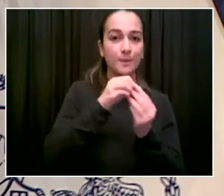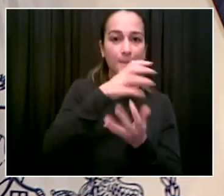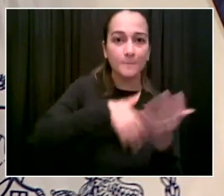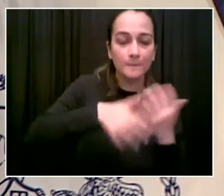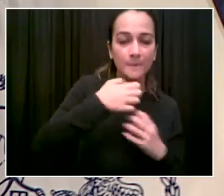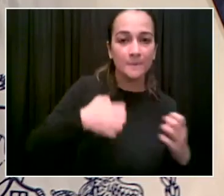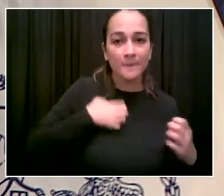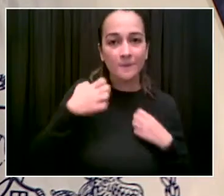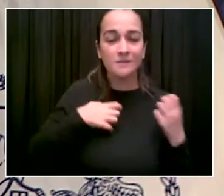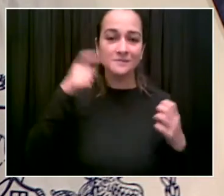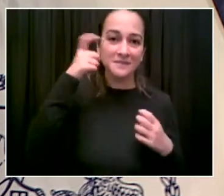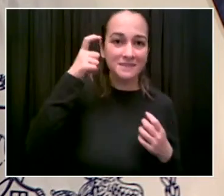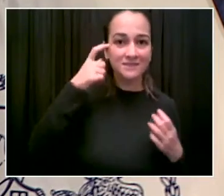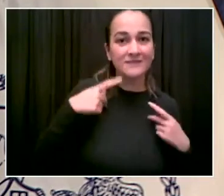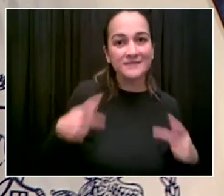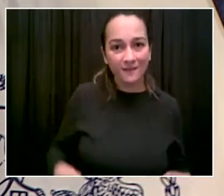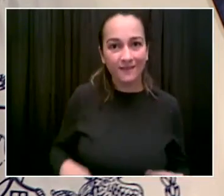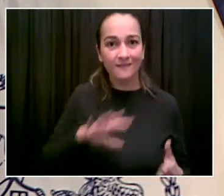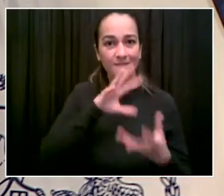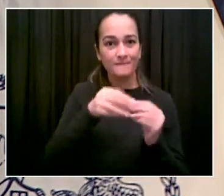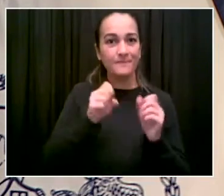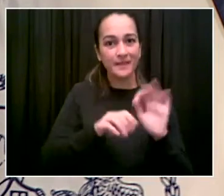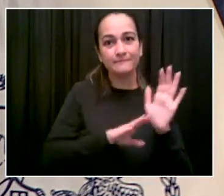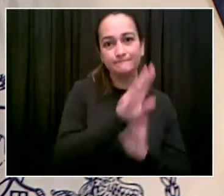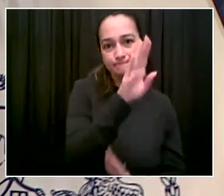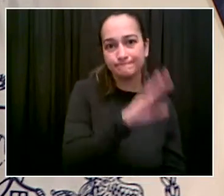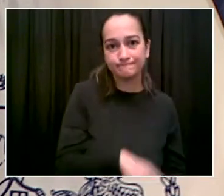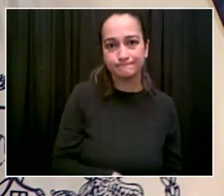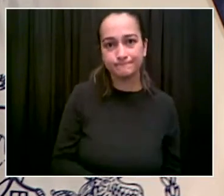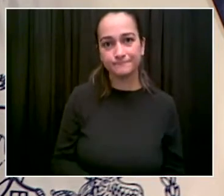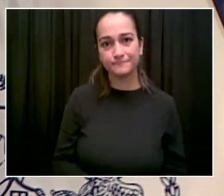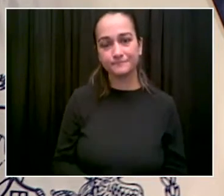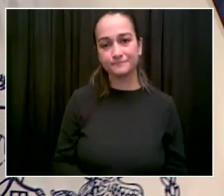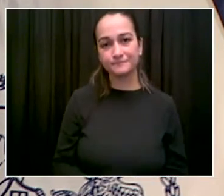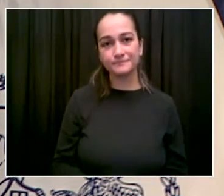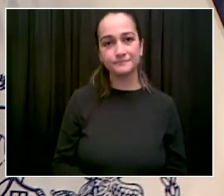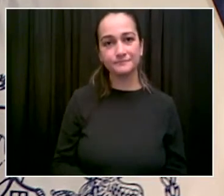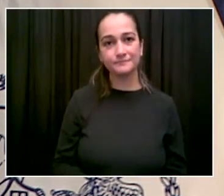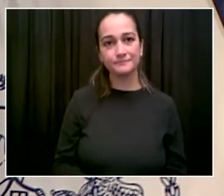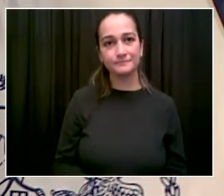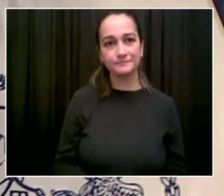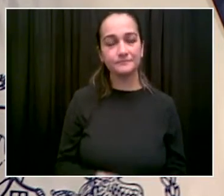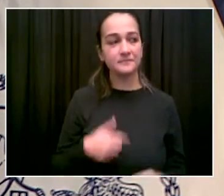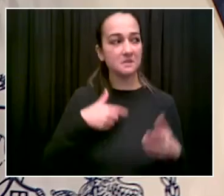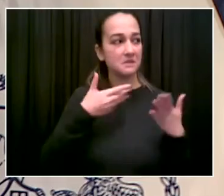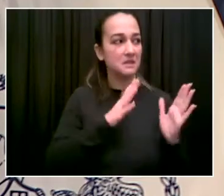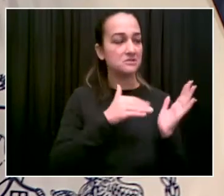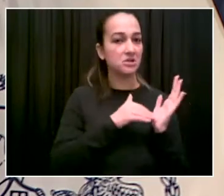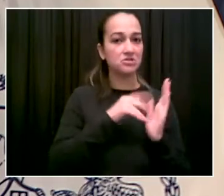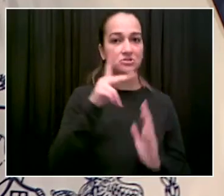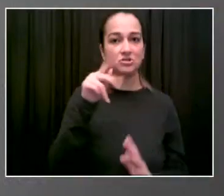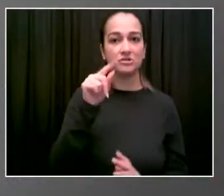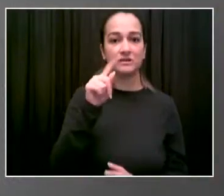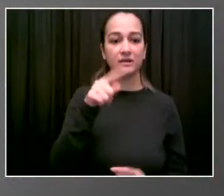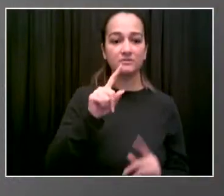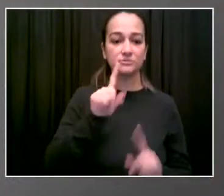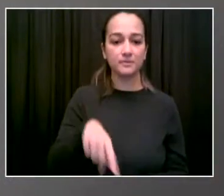SAFETY ASMEURES IN PLACE. AGAIN, JUST TO AMPLIFY HOW CMUH IS BEING DONE TO KEEP THE KIDS